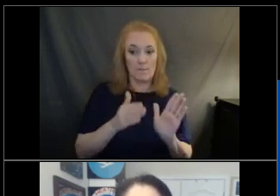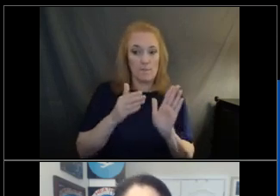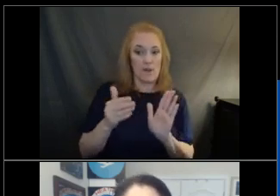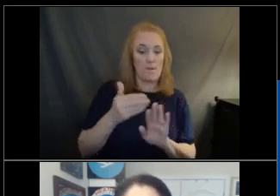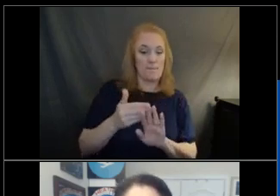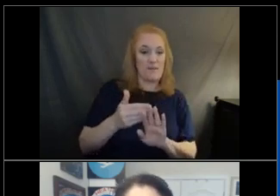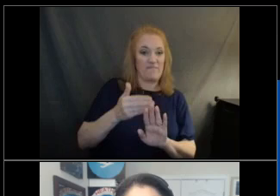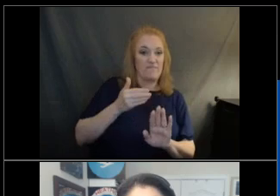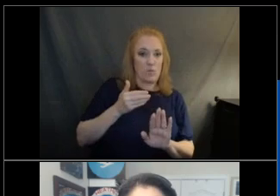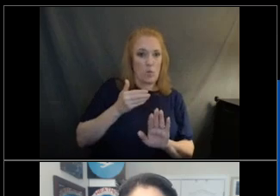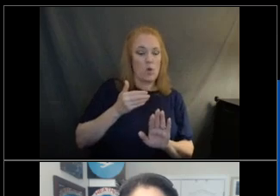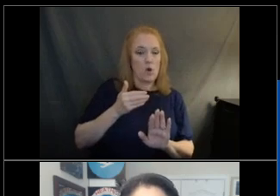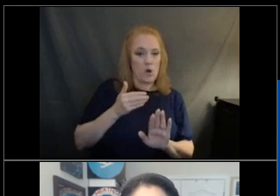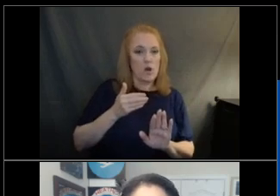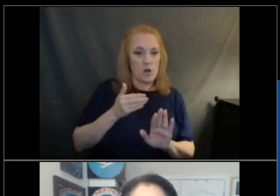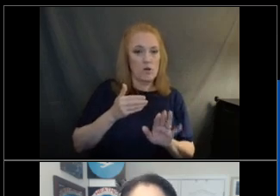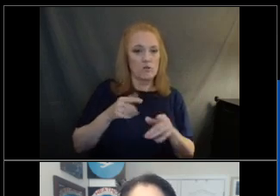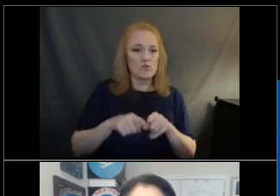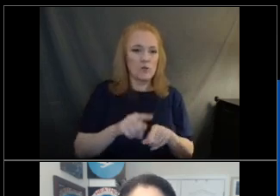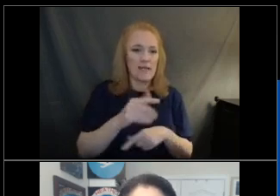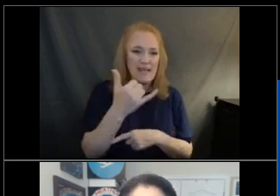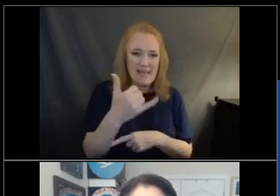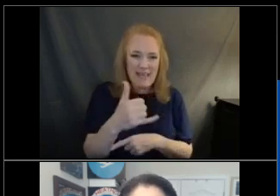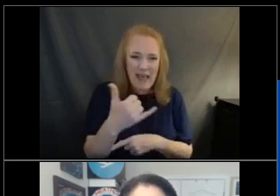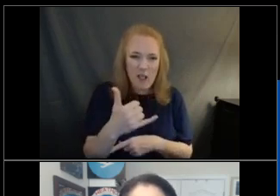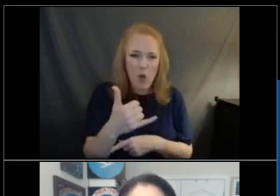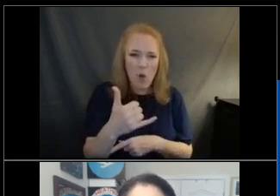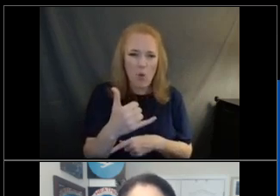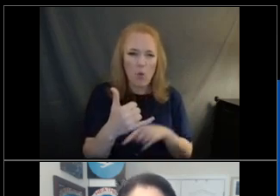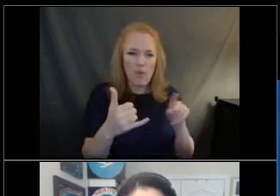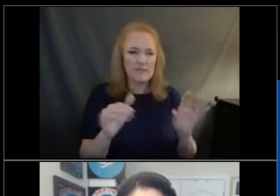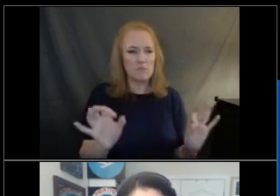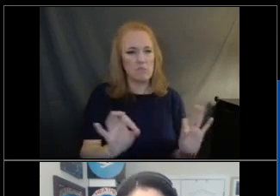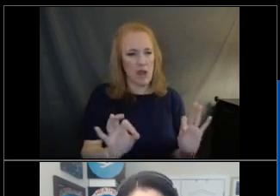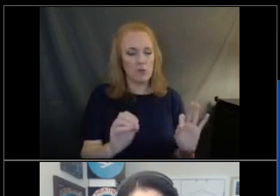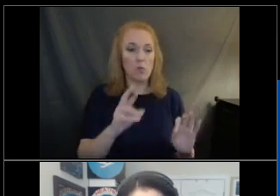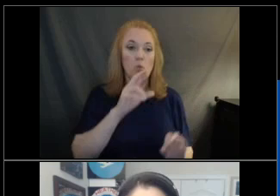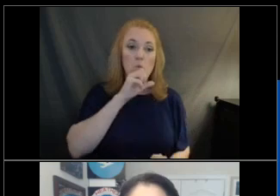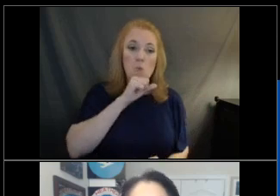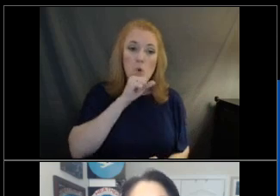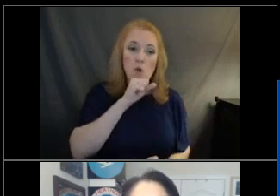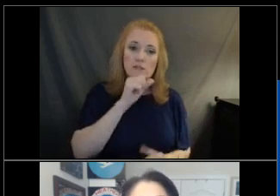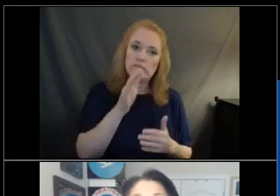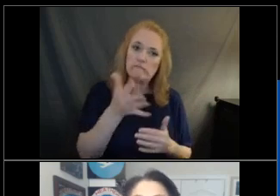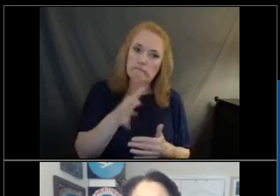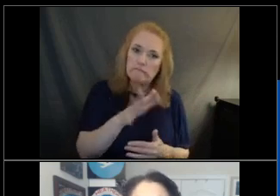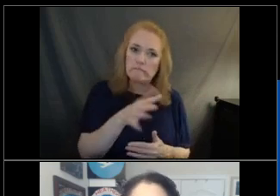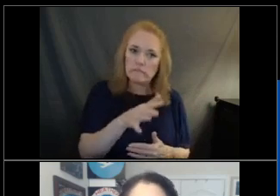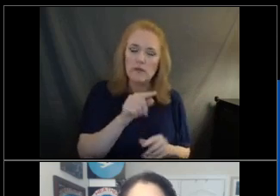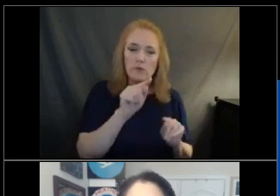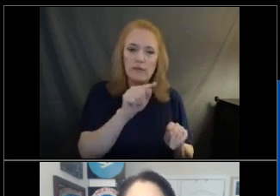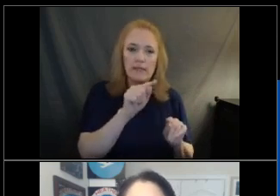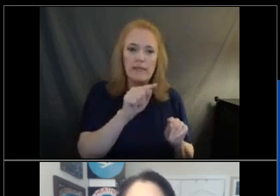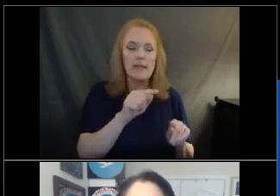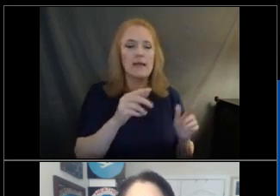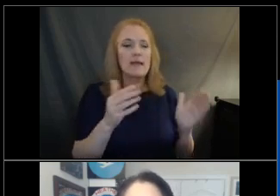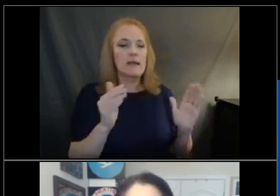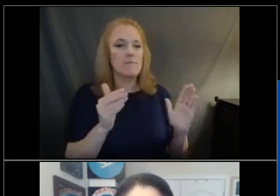for heat during the yellow which is minor and orange which is moderate compared to